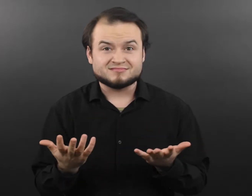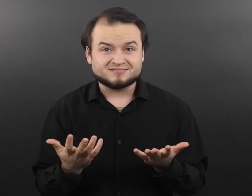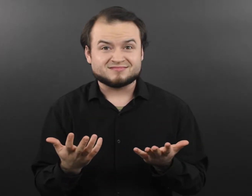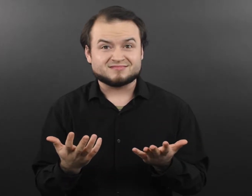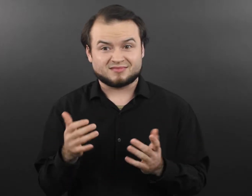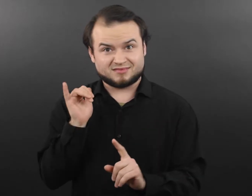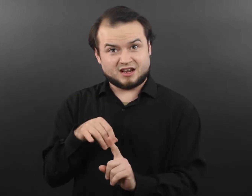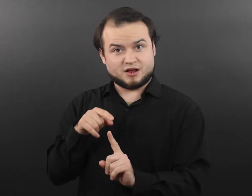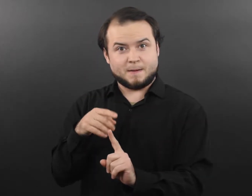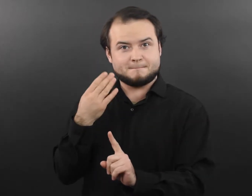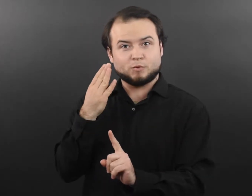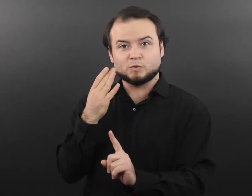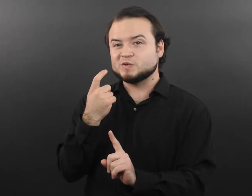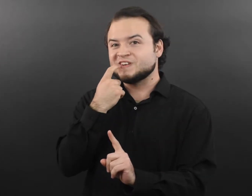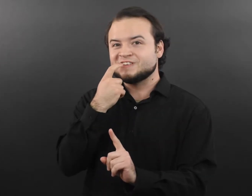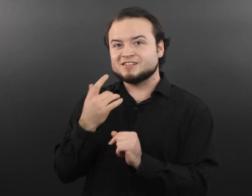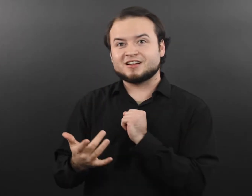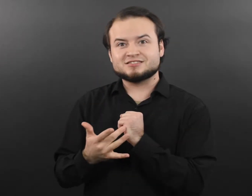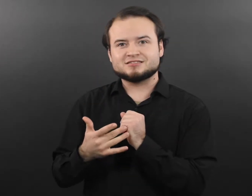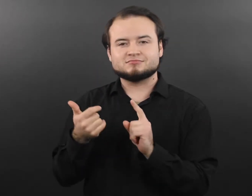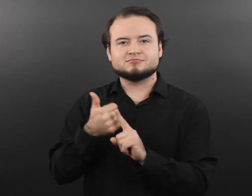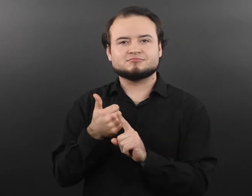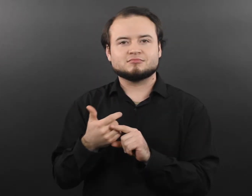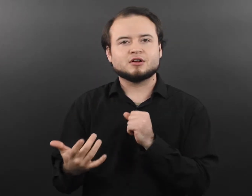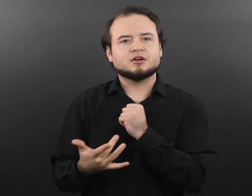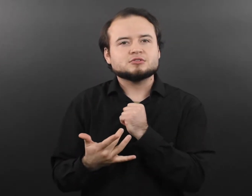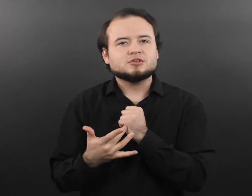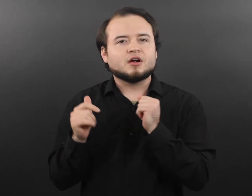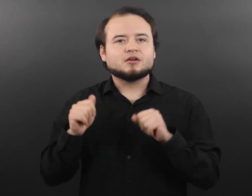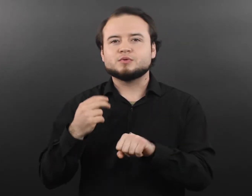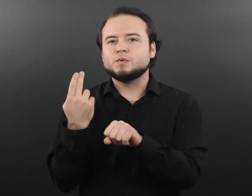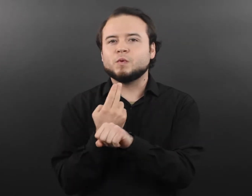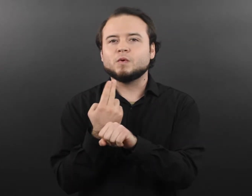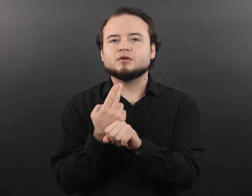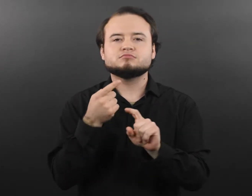truth is that Bluetooth technology is technology that is